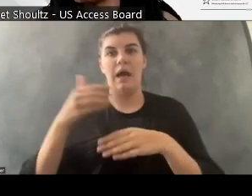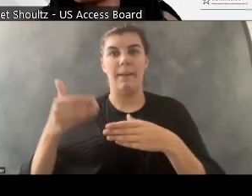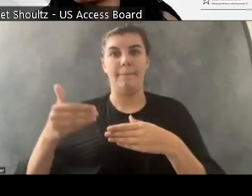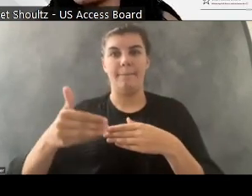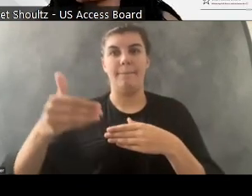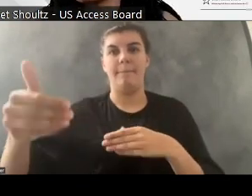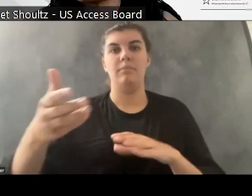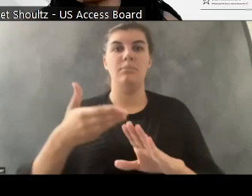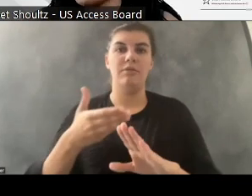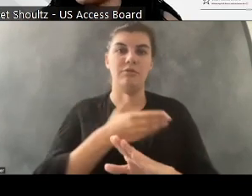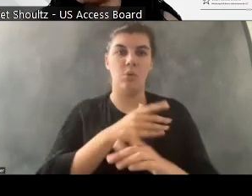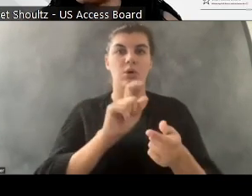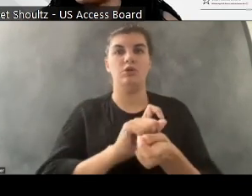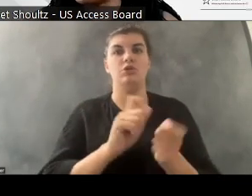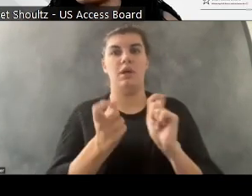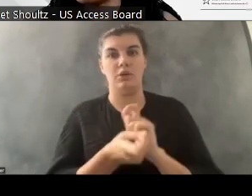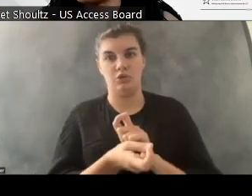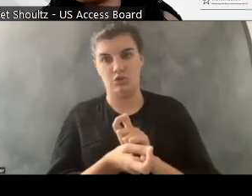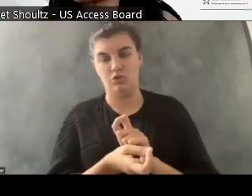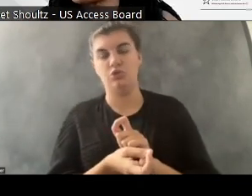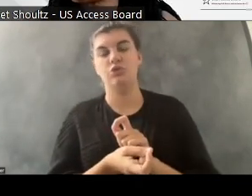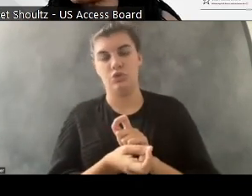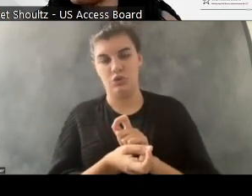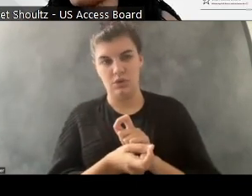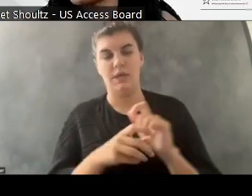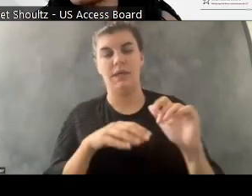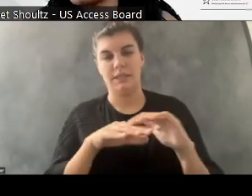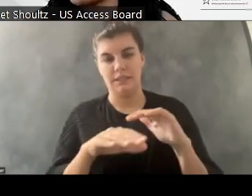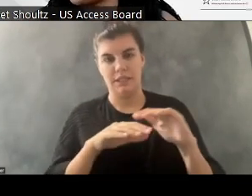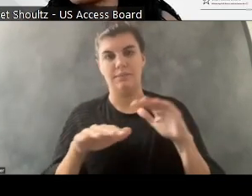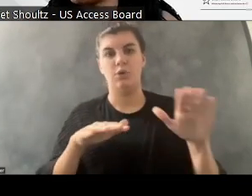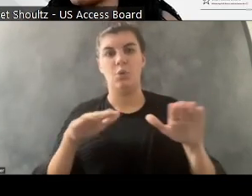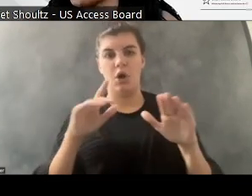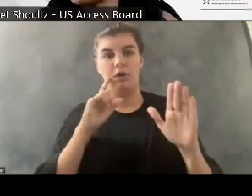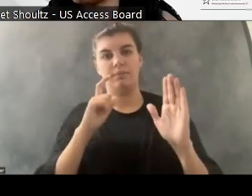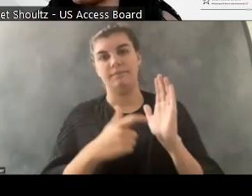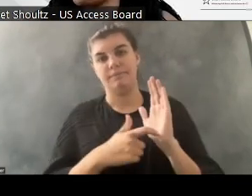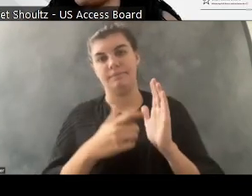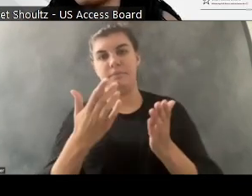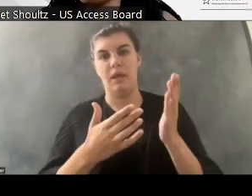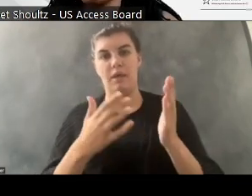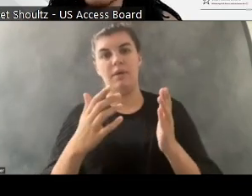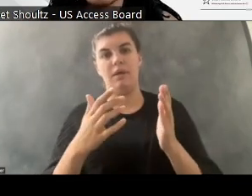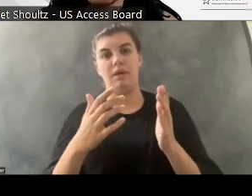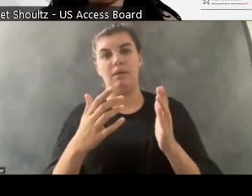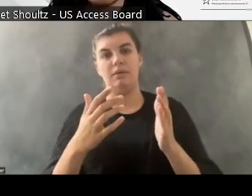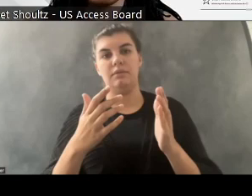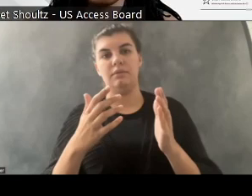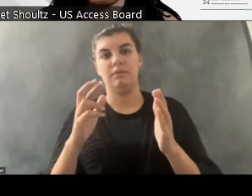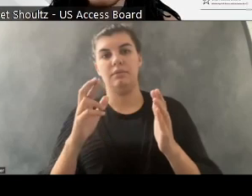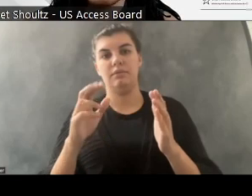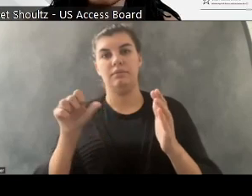of the pedestrian change interval, the accessible walk indication may be recalled by a button press.